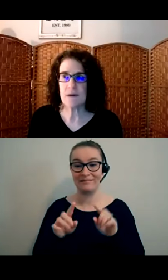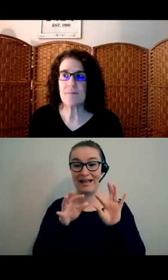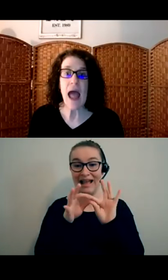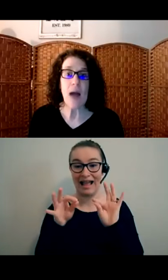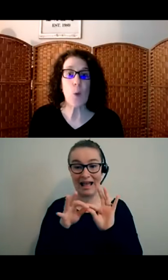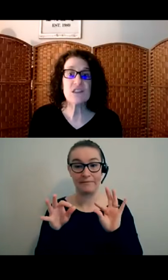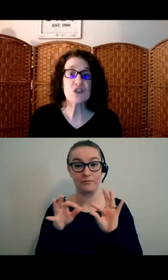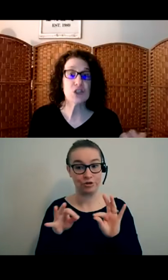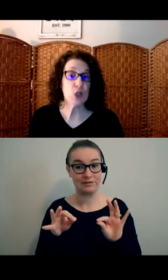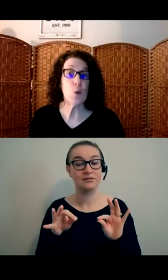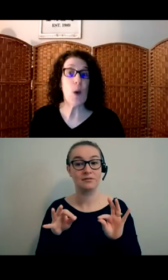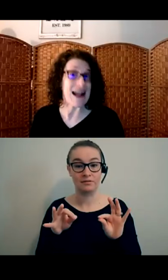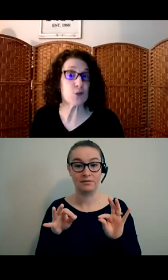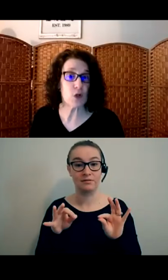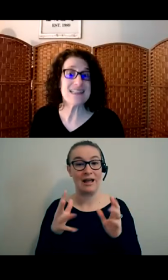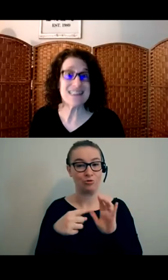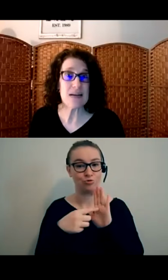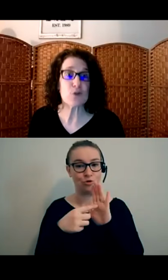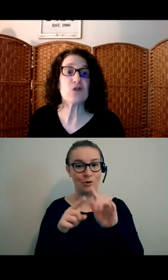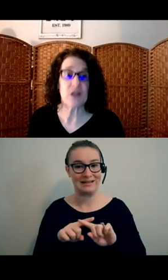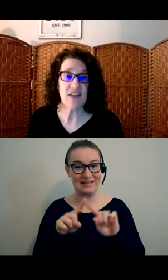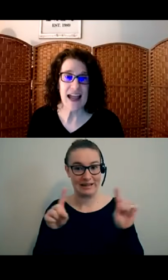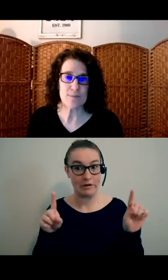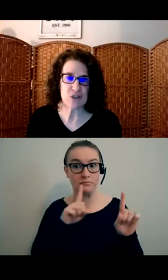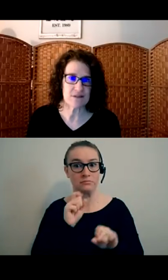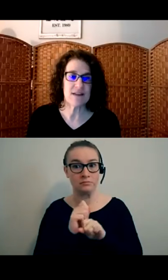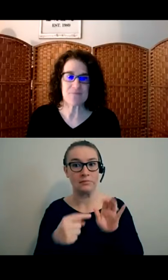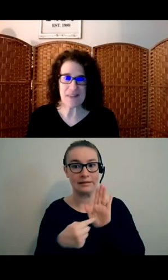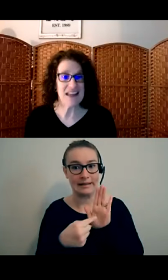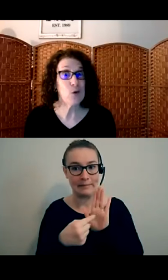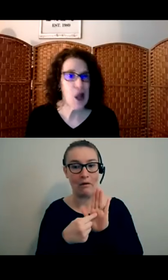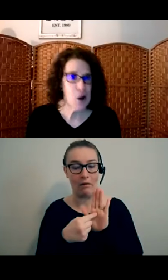and I wanted to show you actual examples of captions. Here we go.